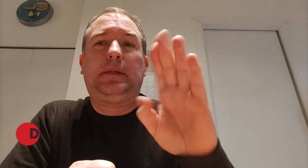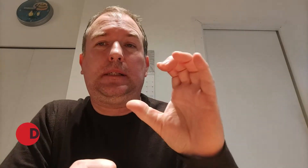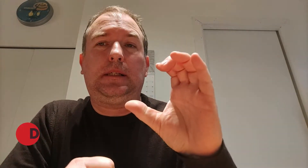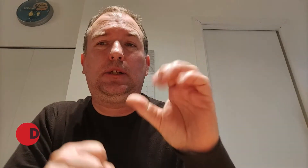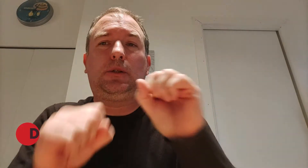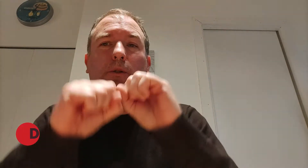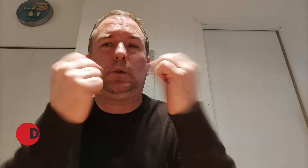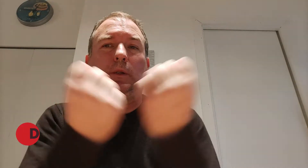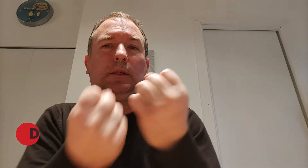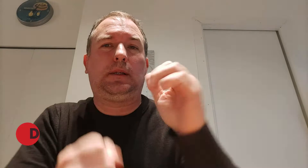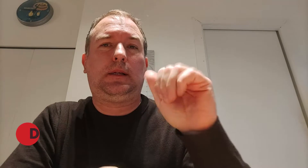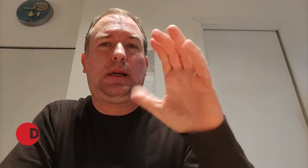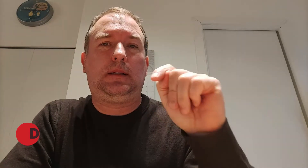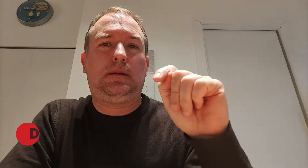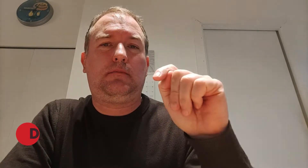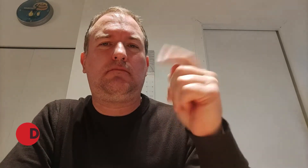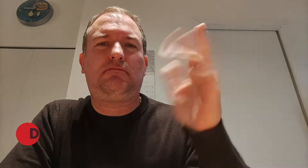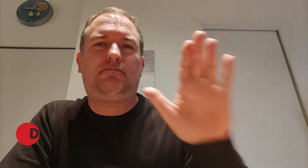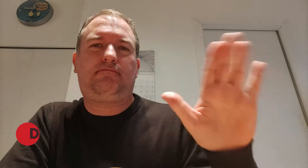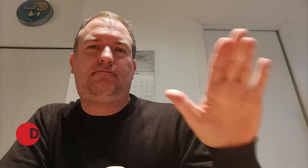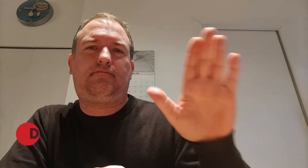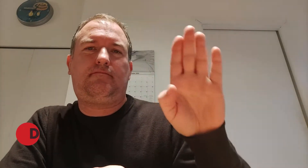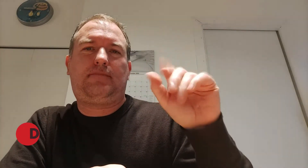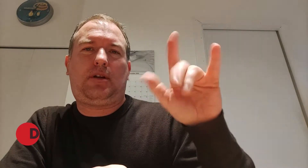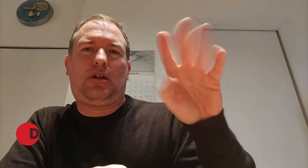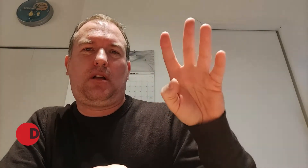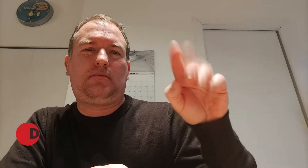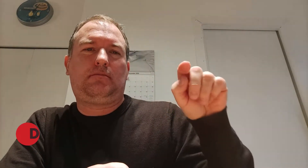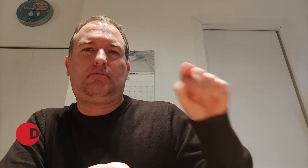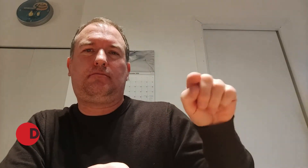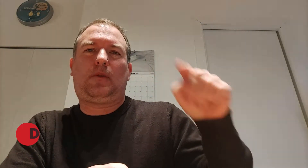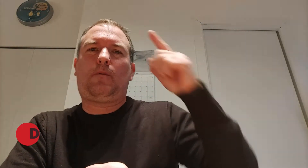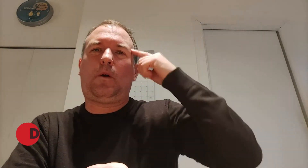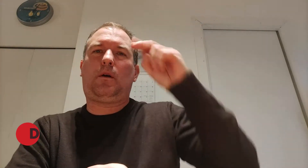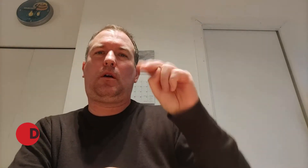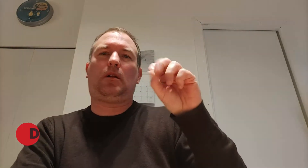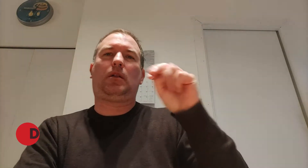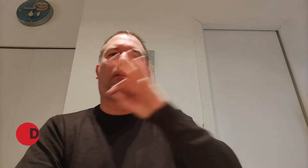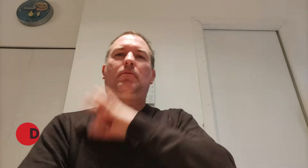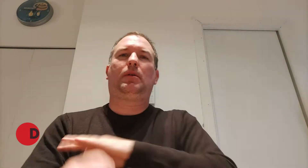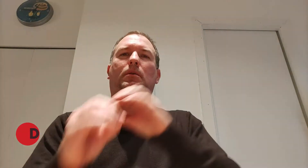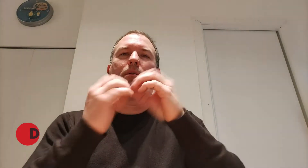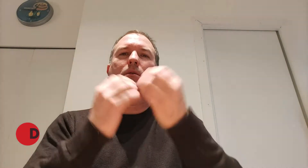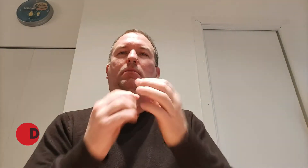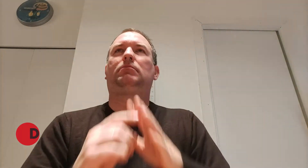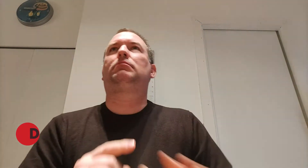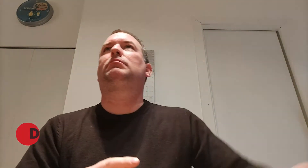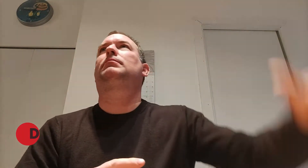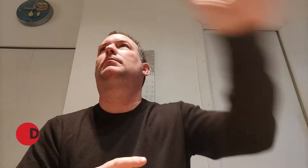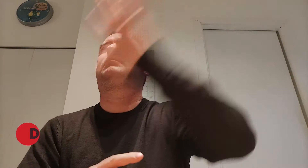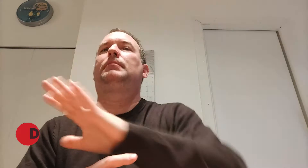I looked at the BC Societies Act bylaws for nonprofit organizations throughout BC.